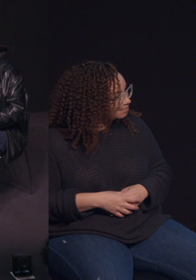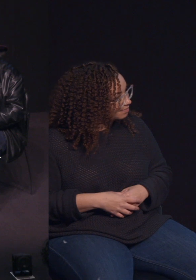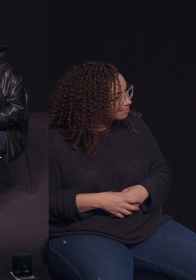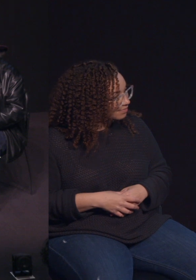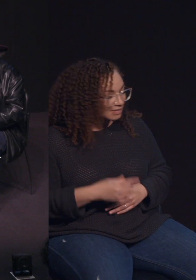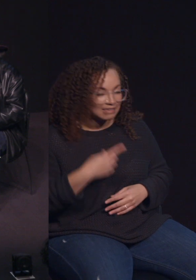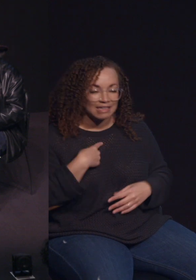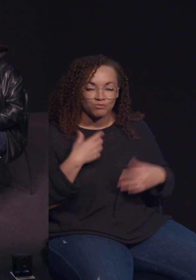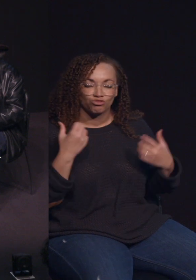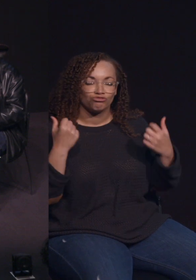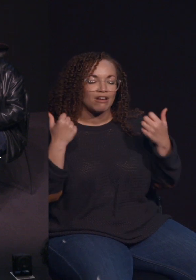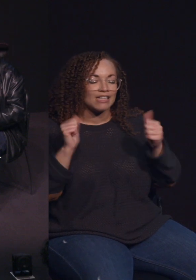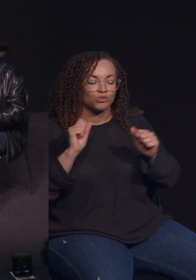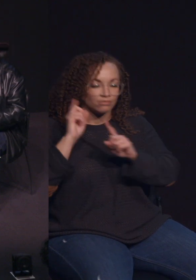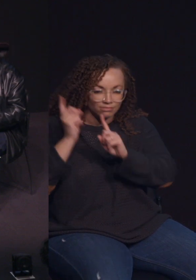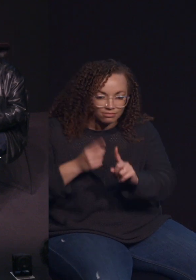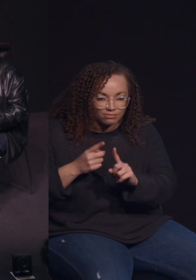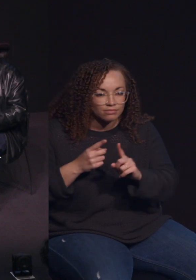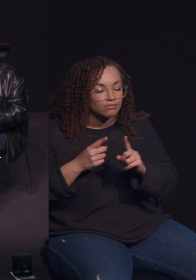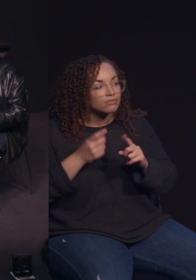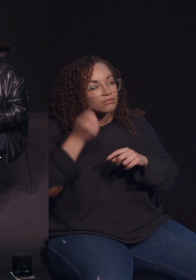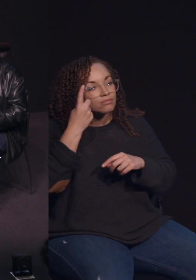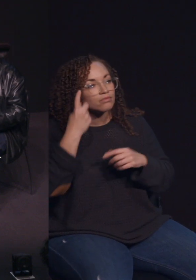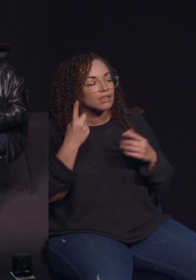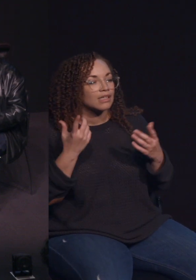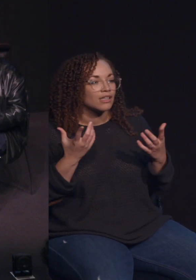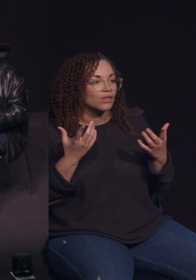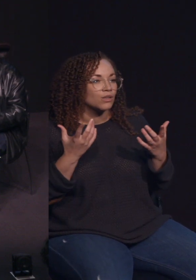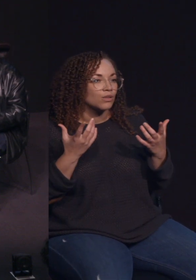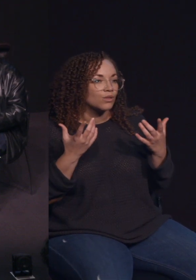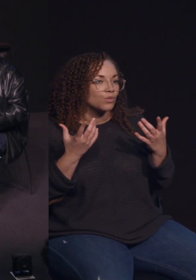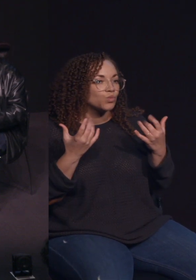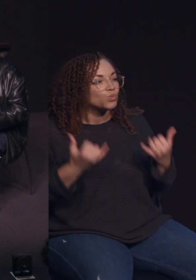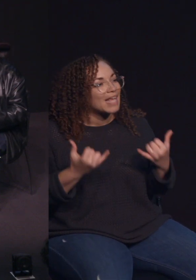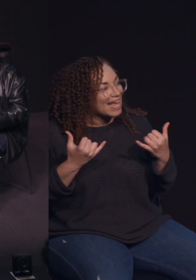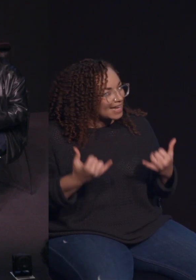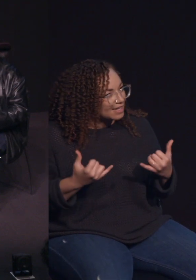too, is that where we are today is that I started farming too,